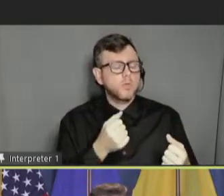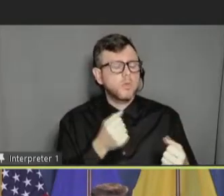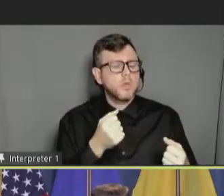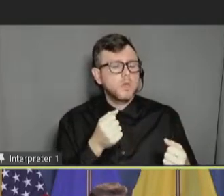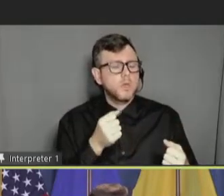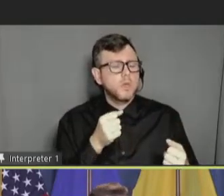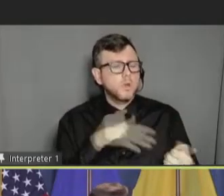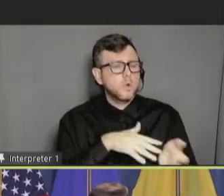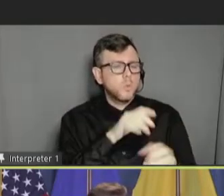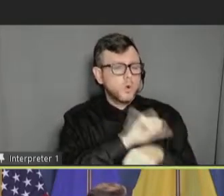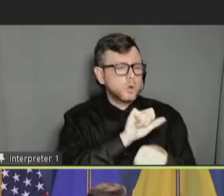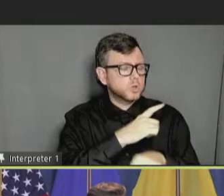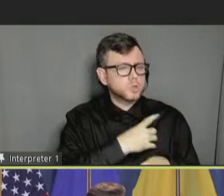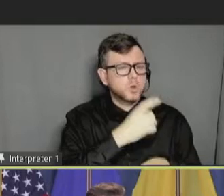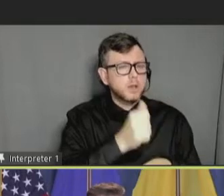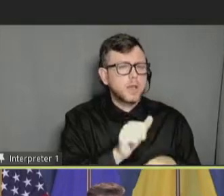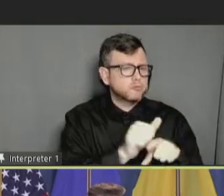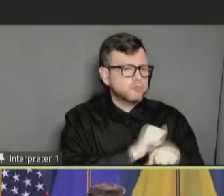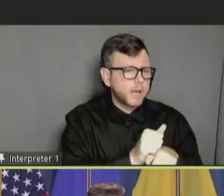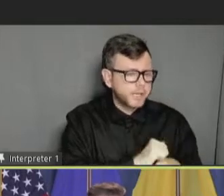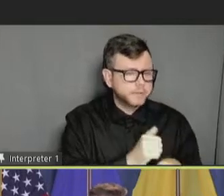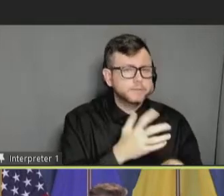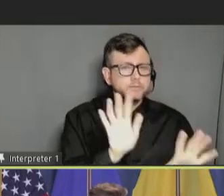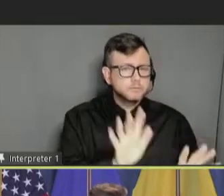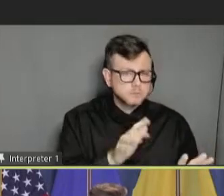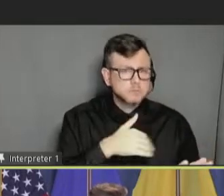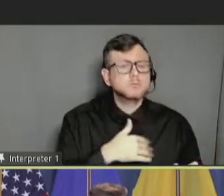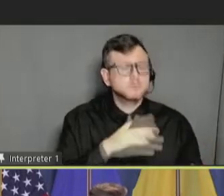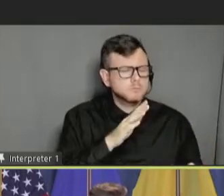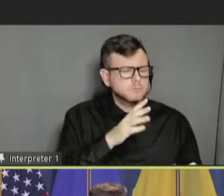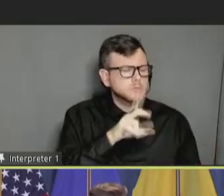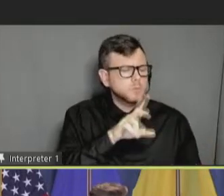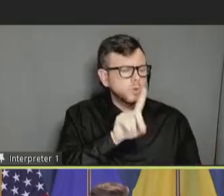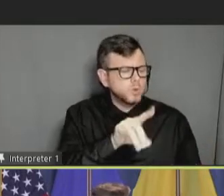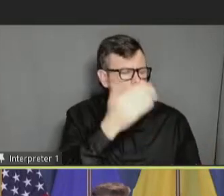because we know that they do. But rather, we're concerned with whether or not this